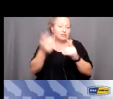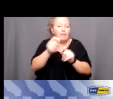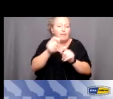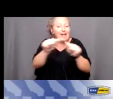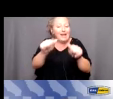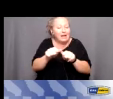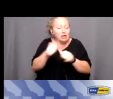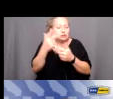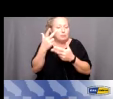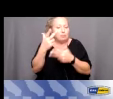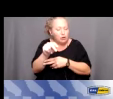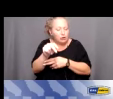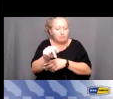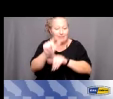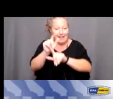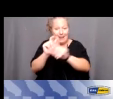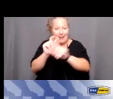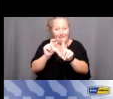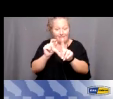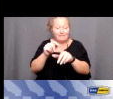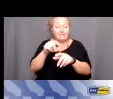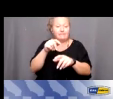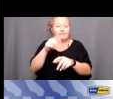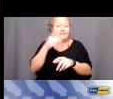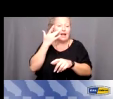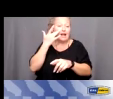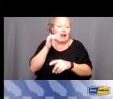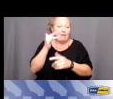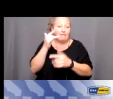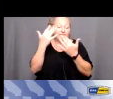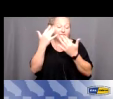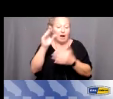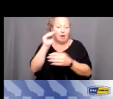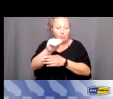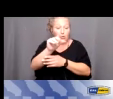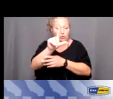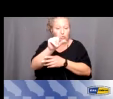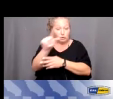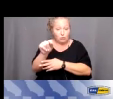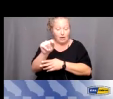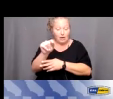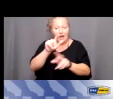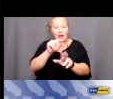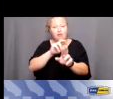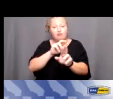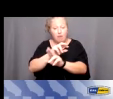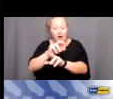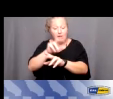the left graphic cal fire put out in 2020 and the right Graphic. They put out in 2021,